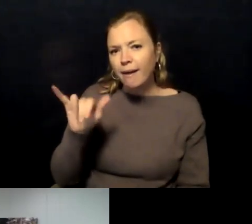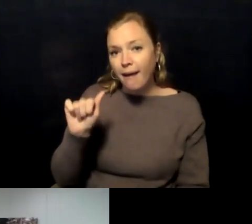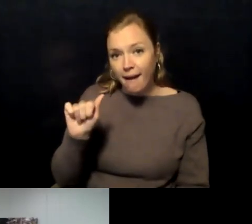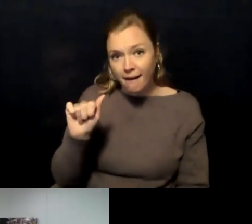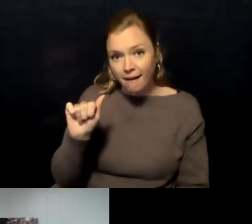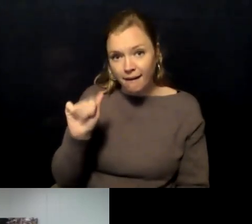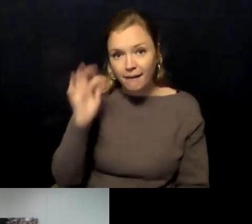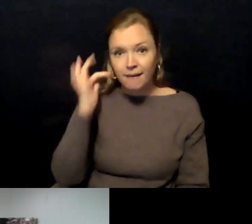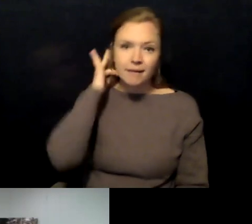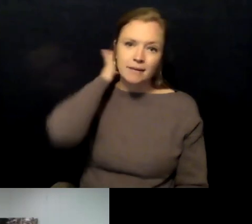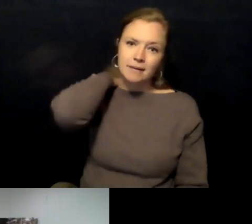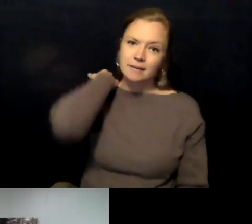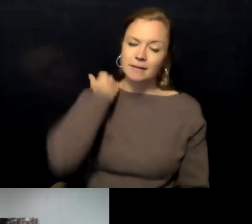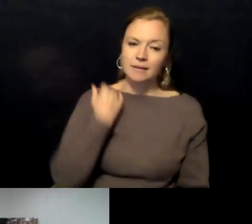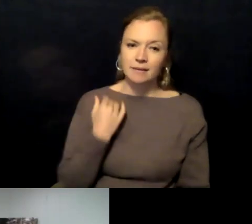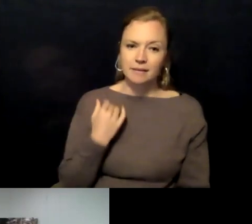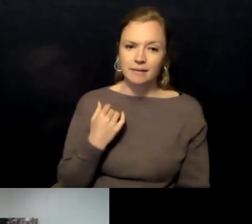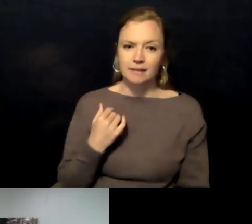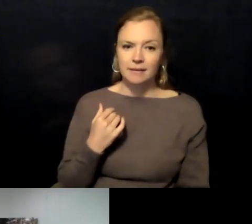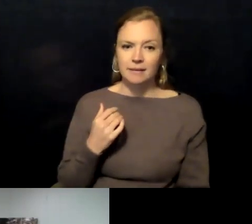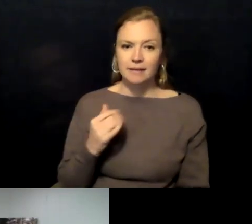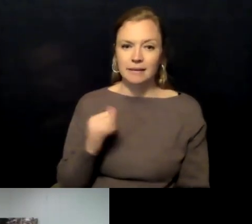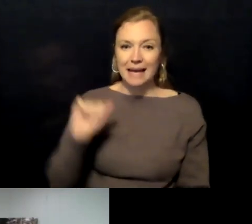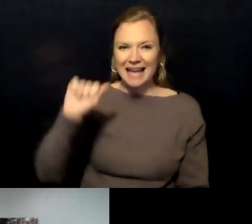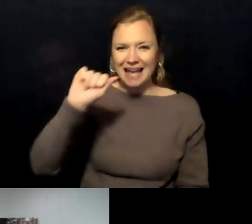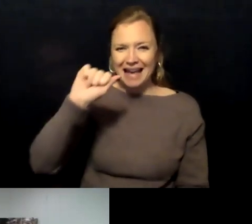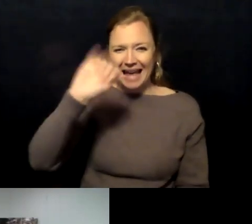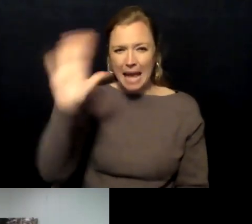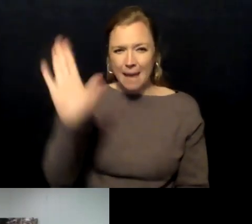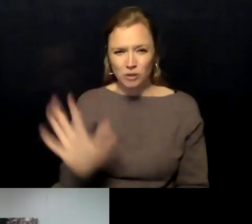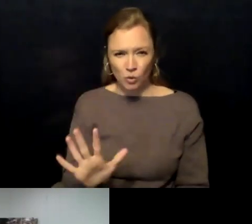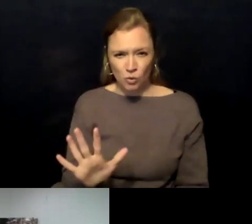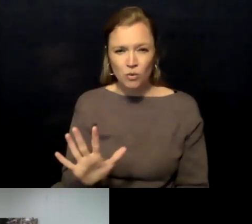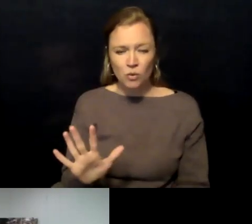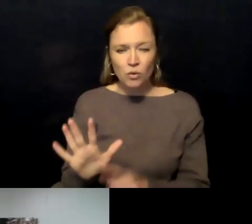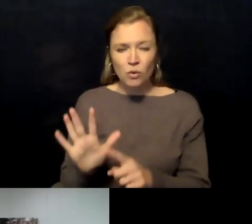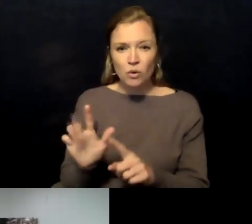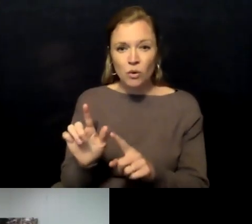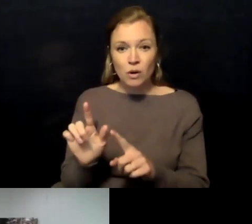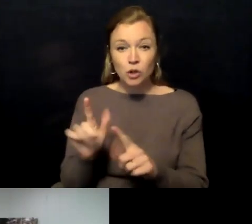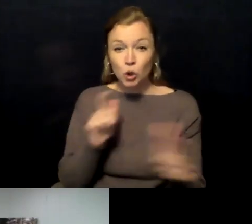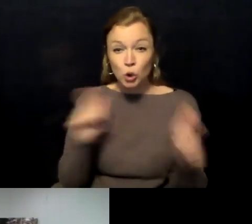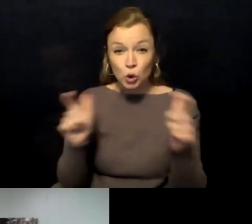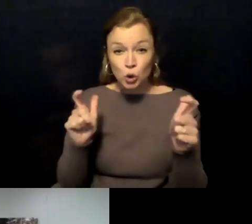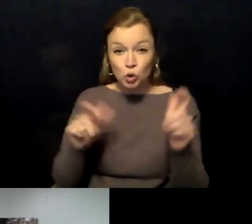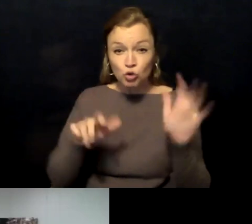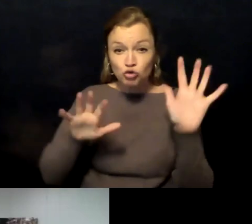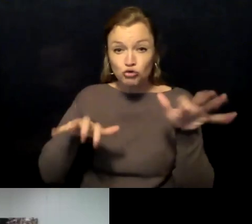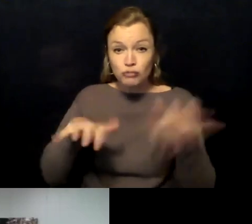the animals- it's sort of a big rain forest, and the animals in there,